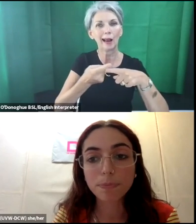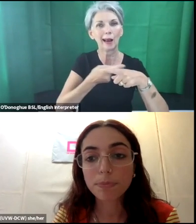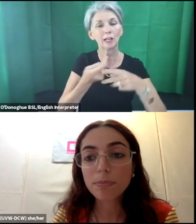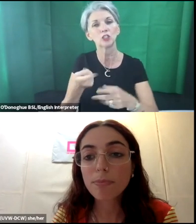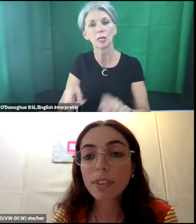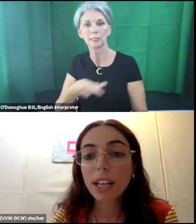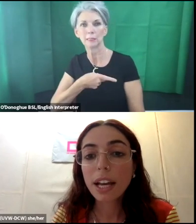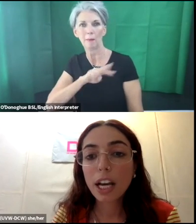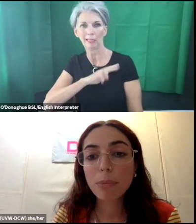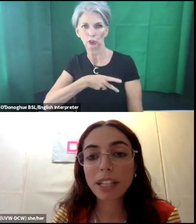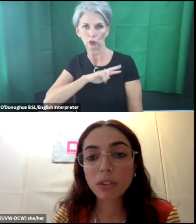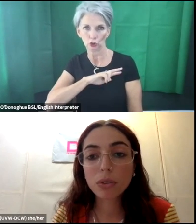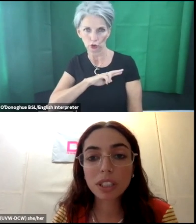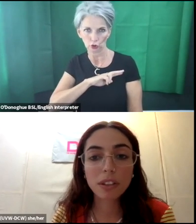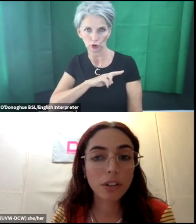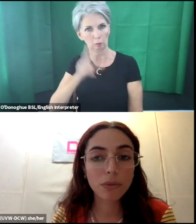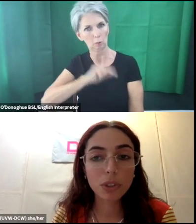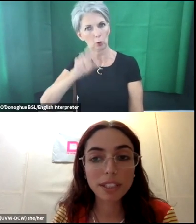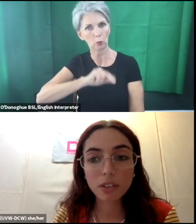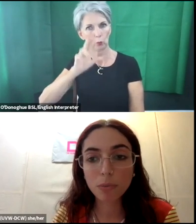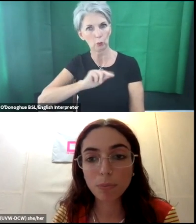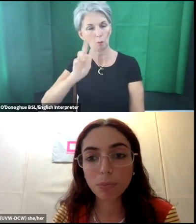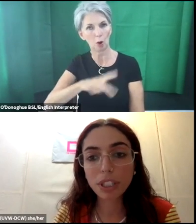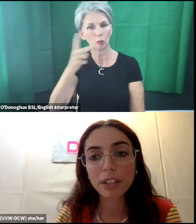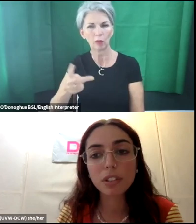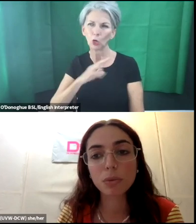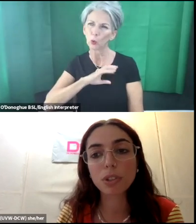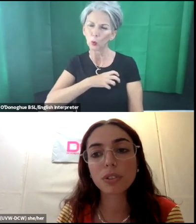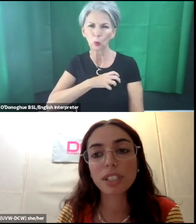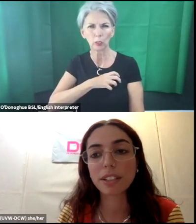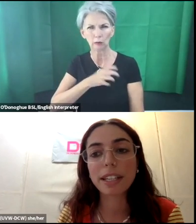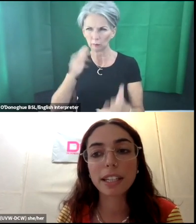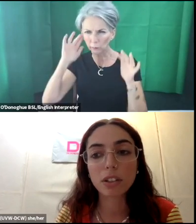And the union focuses on precarious workers in the gig